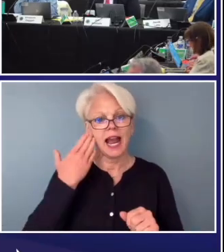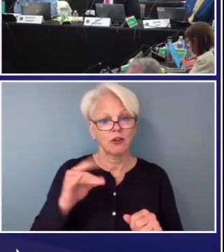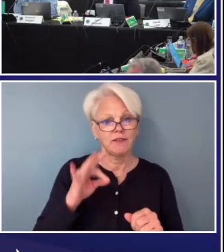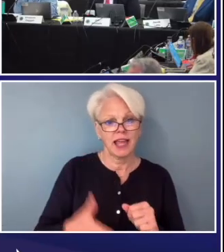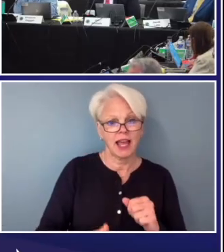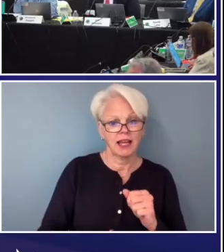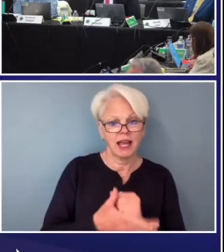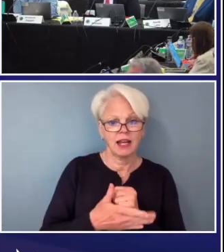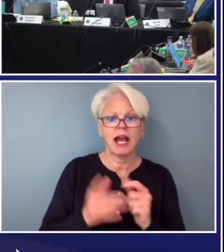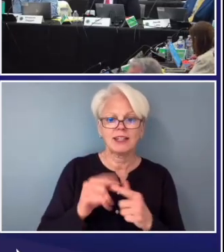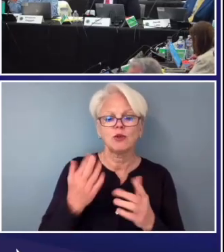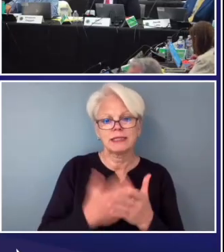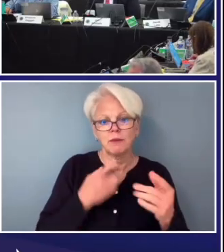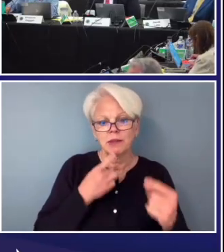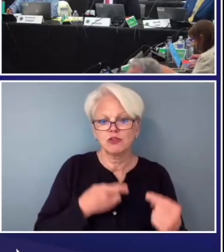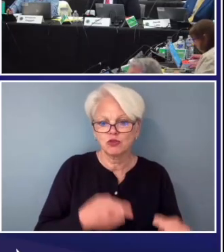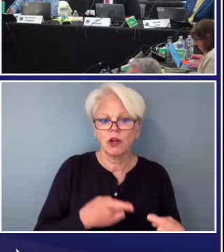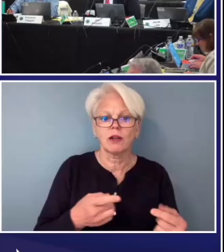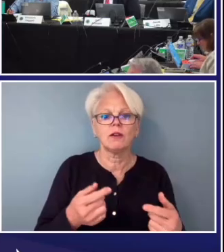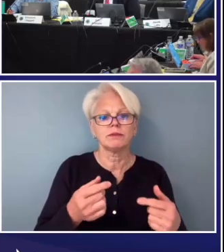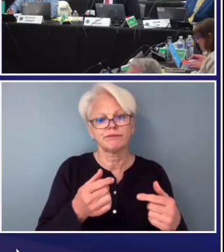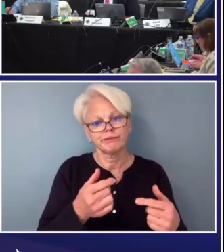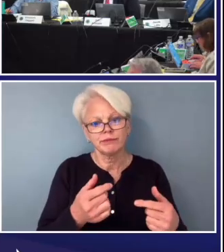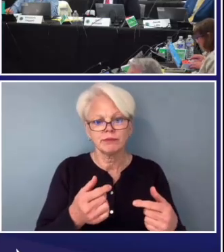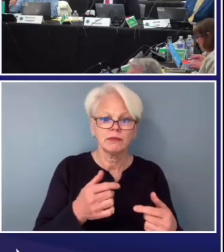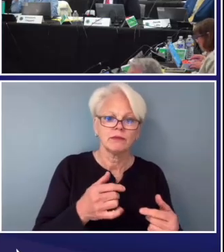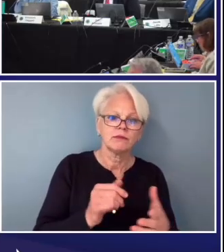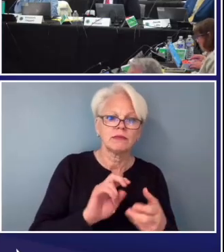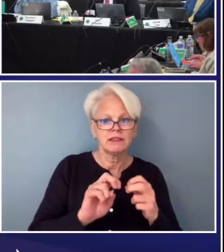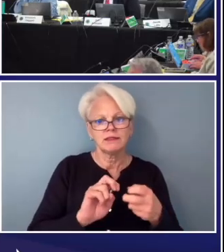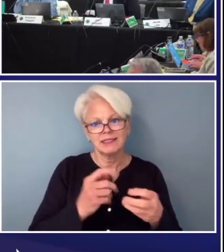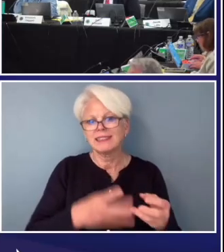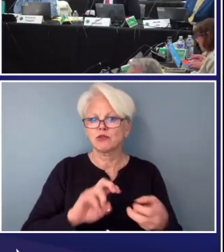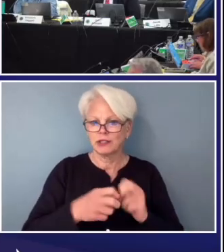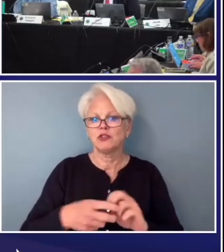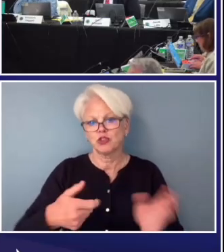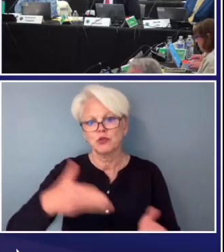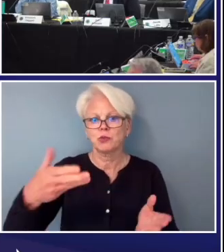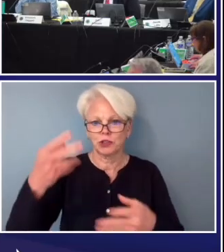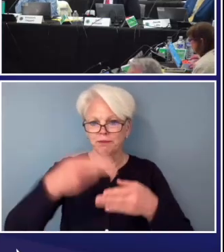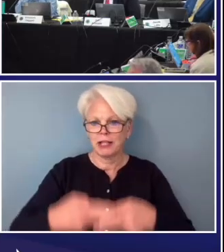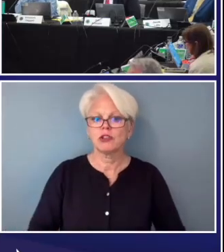and I know there's a number of issues raised, but that was something that we heard at the table, um, and we thought it was important to clarify that.